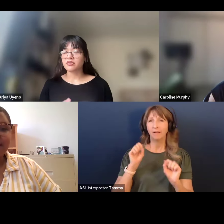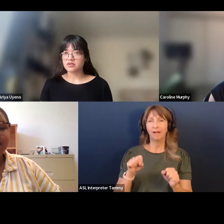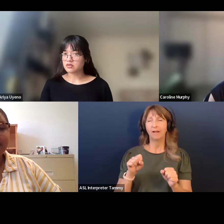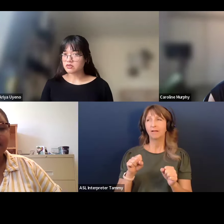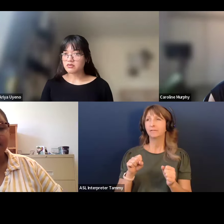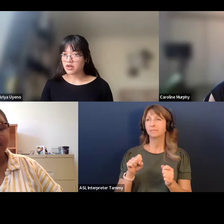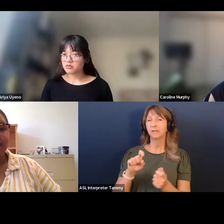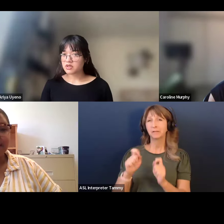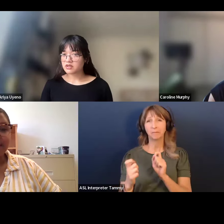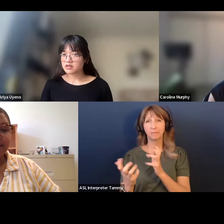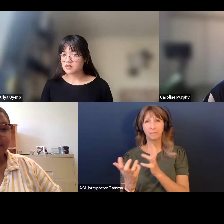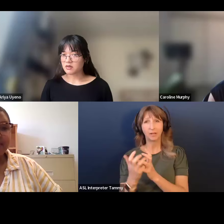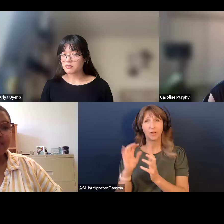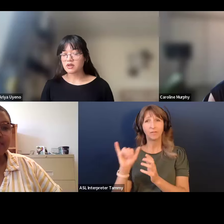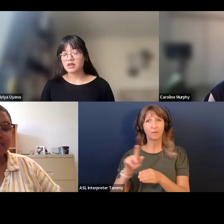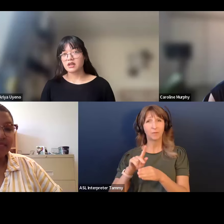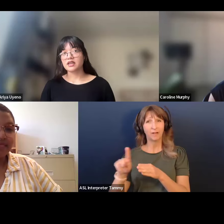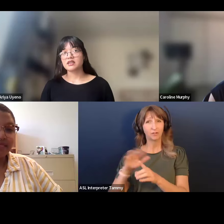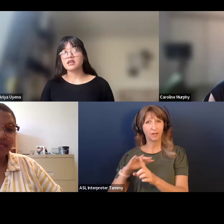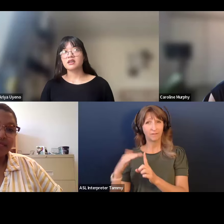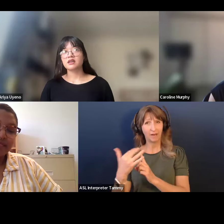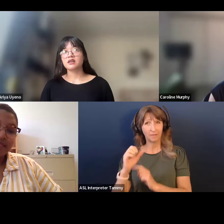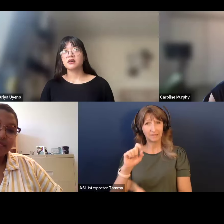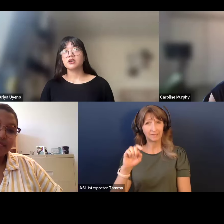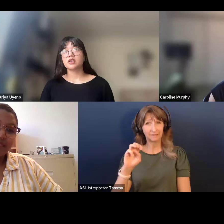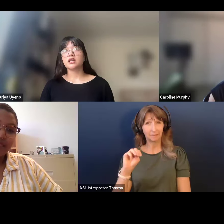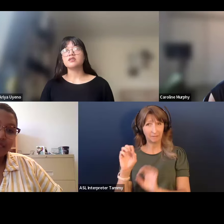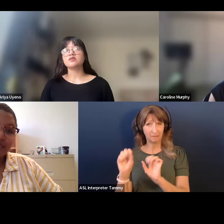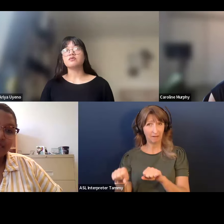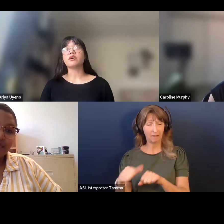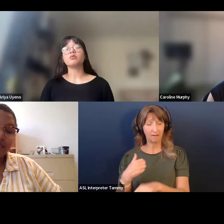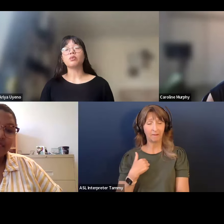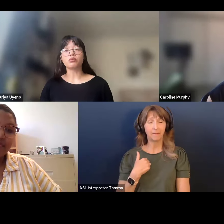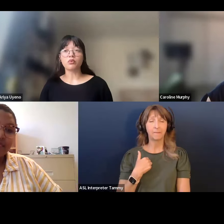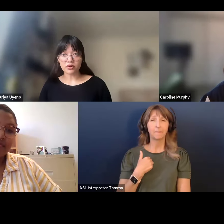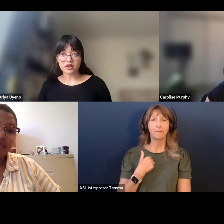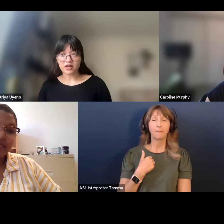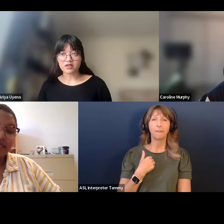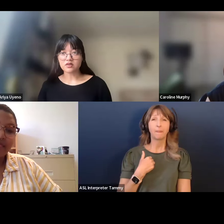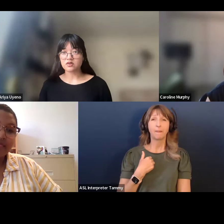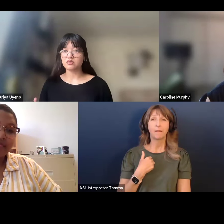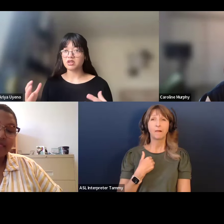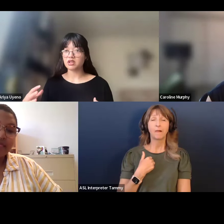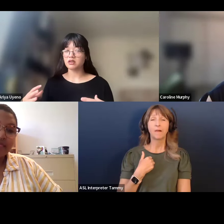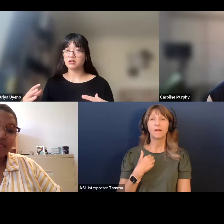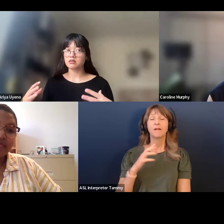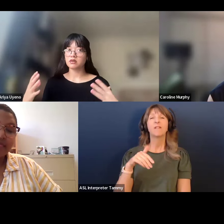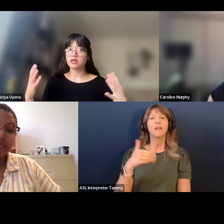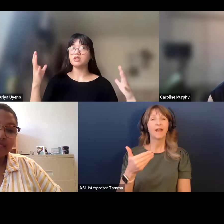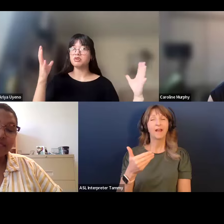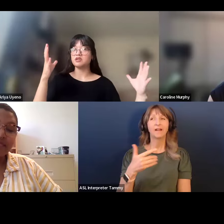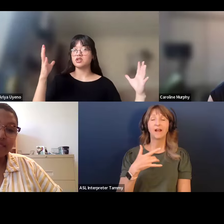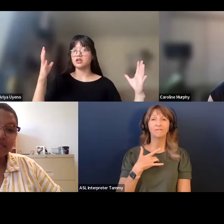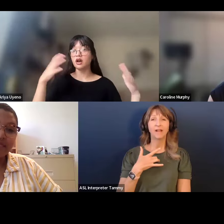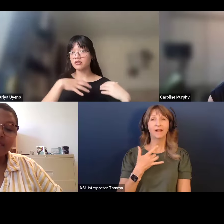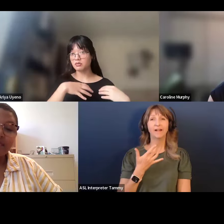professional environment in STEM. I think it is very rewarding then to be in the position of a